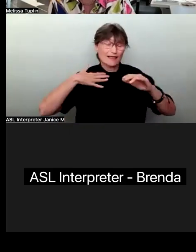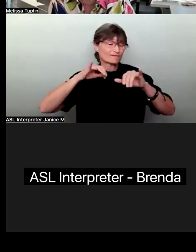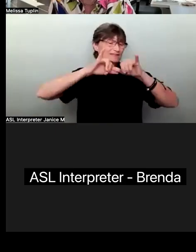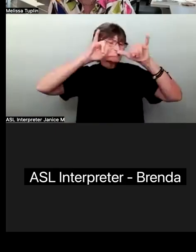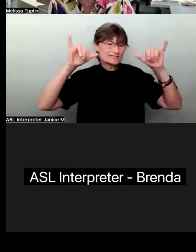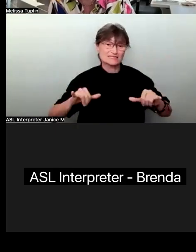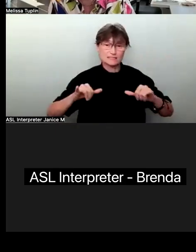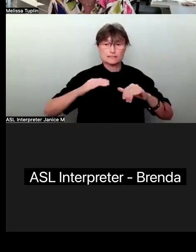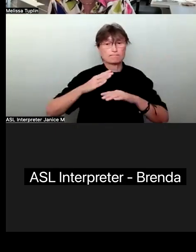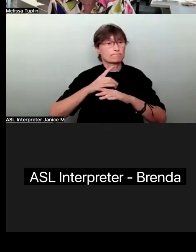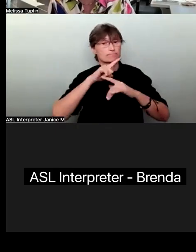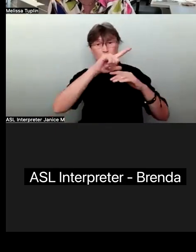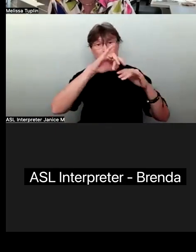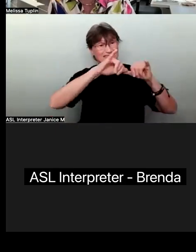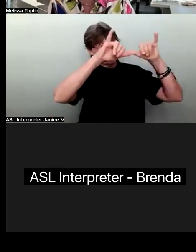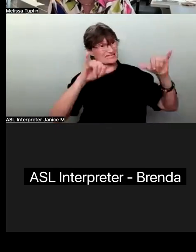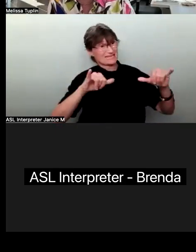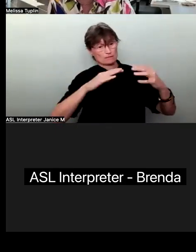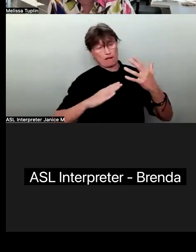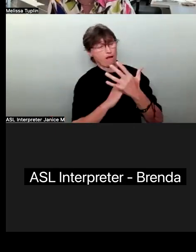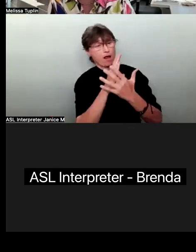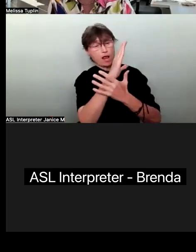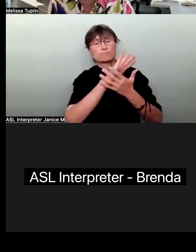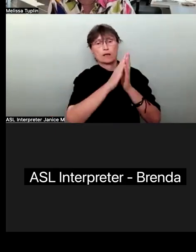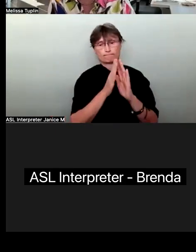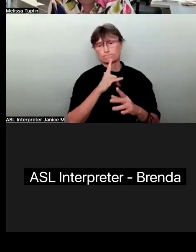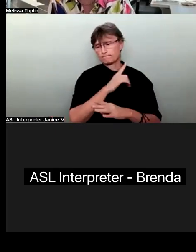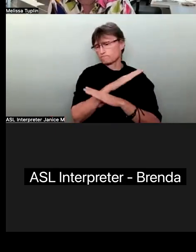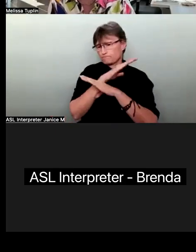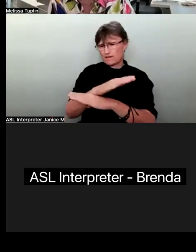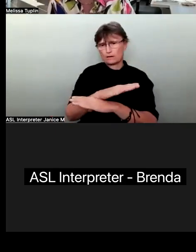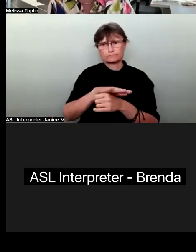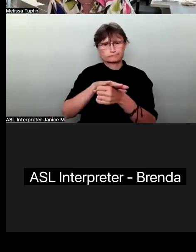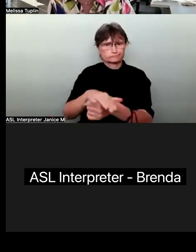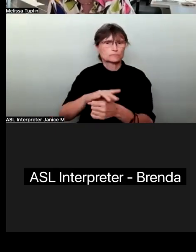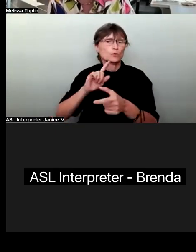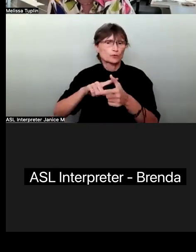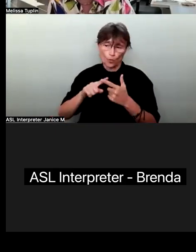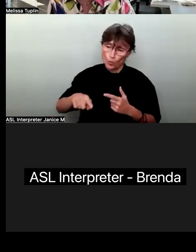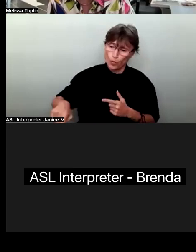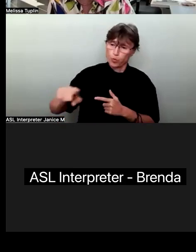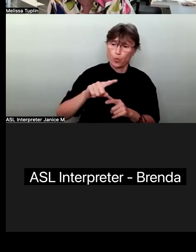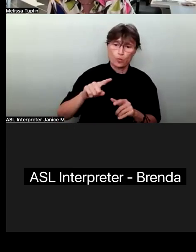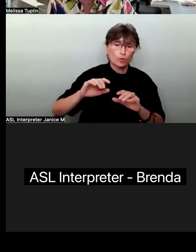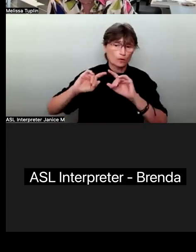and communities who are members of these groups to access public funding and philanthropic support,